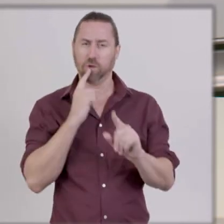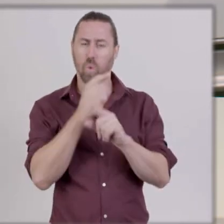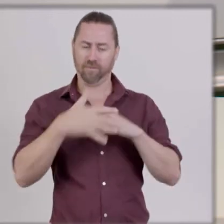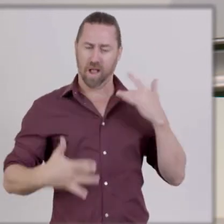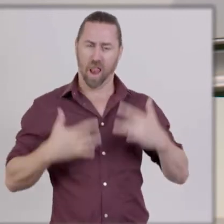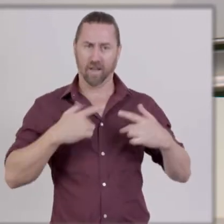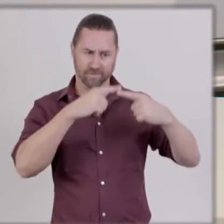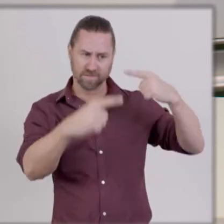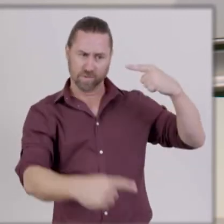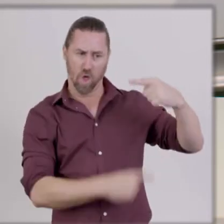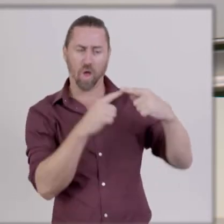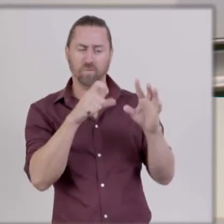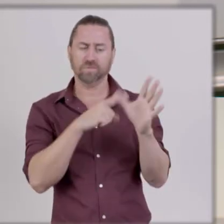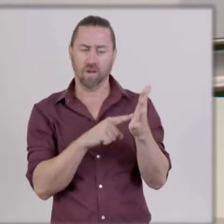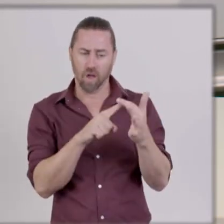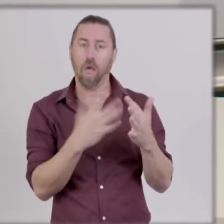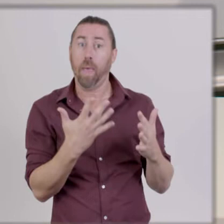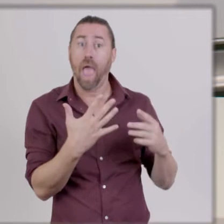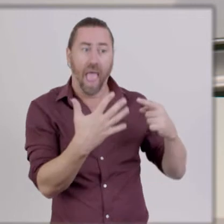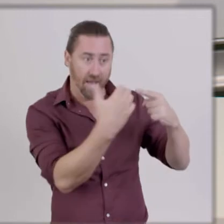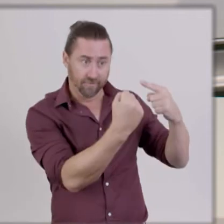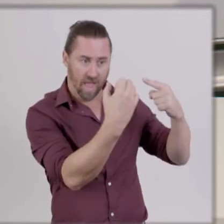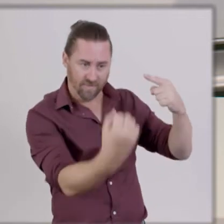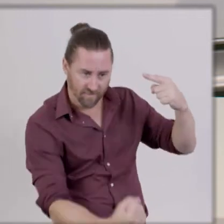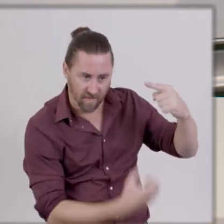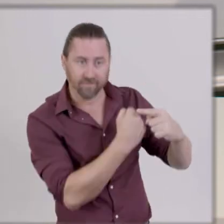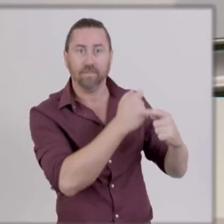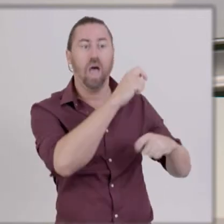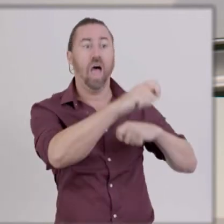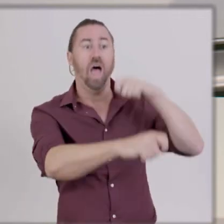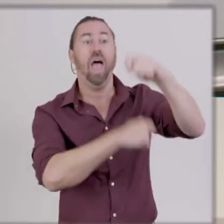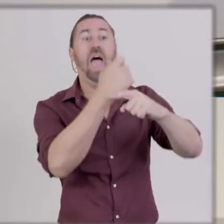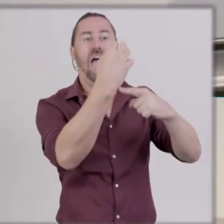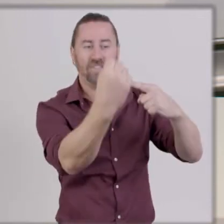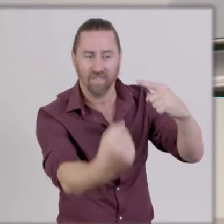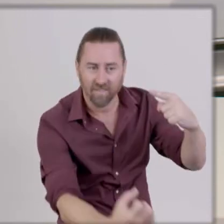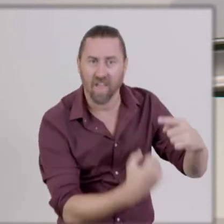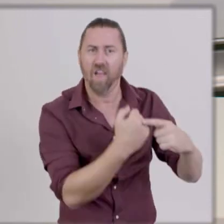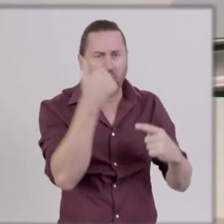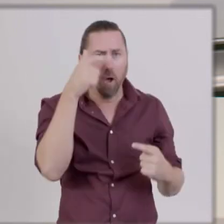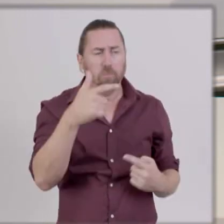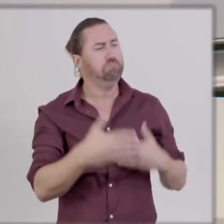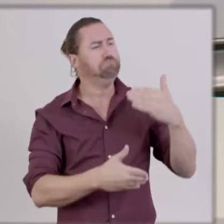they are talking about repeating patterns. So even though an animal may die at the end of their lifecycle,